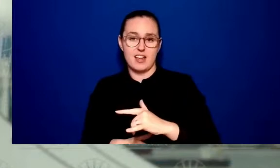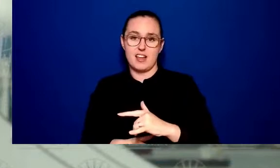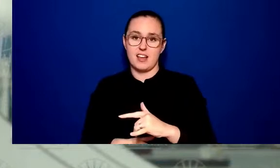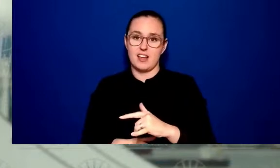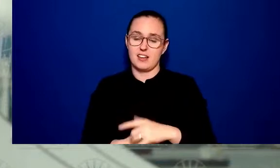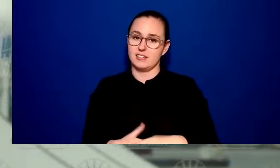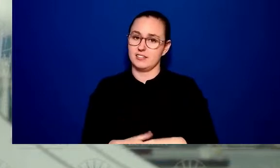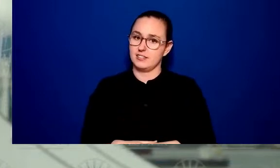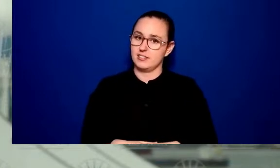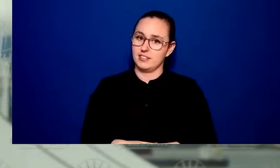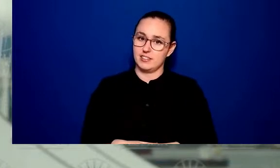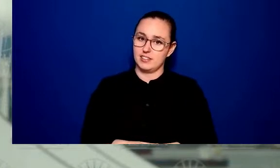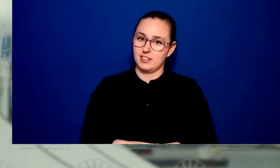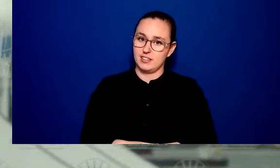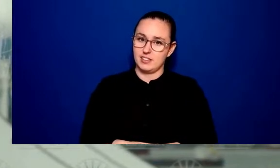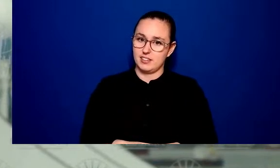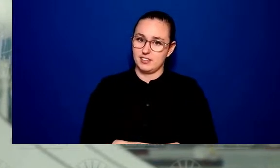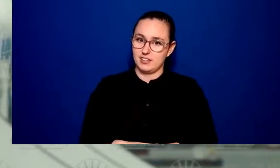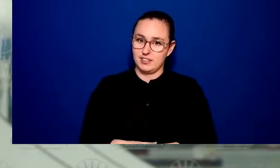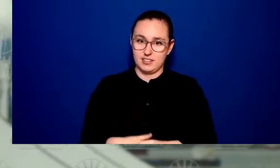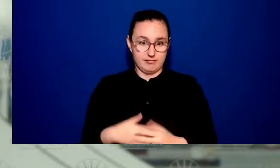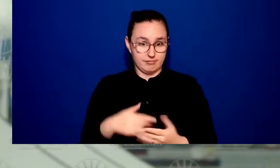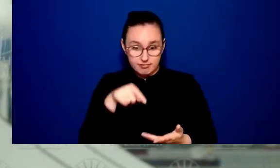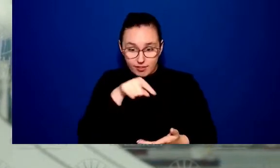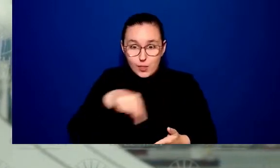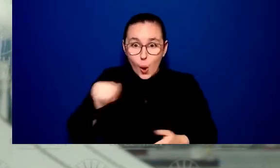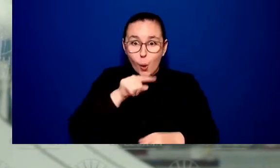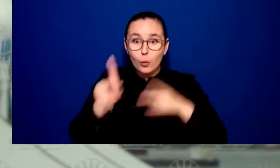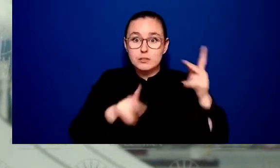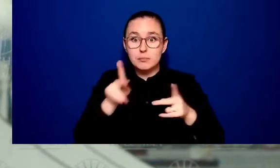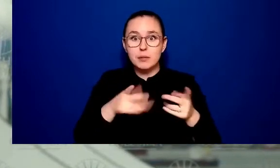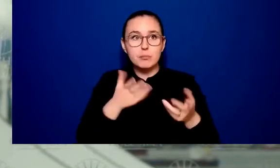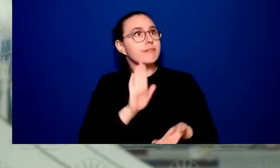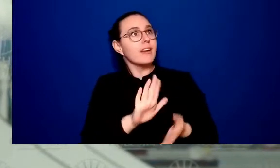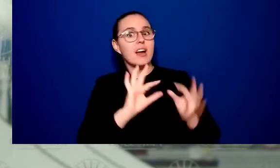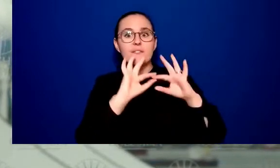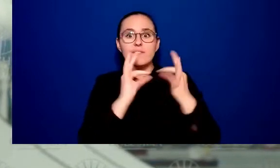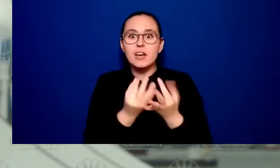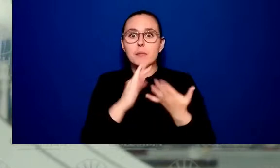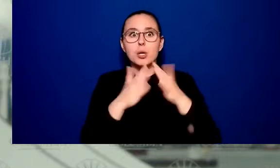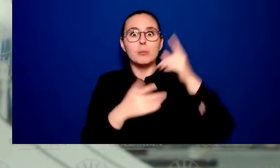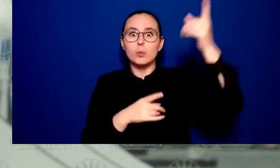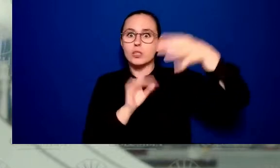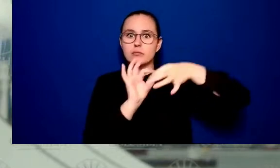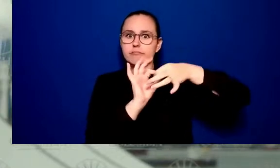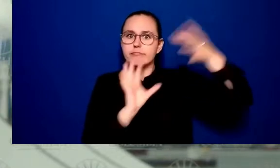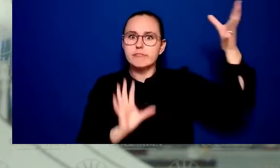hundreds of kilometers. It's about. 8 900, kilometers by air